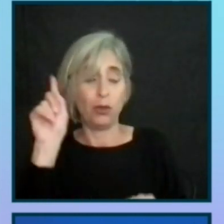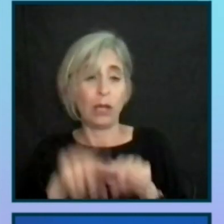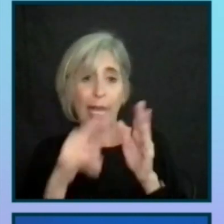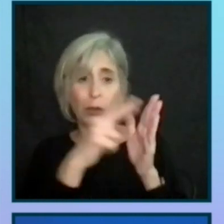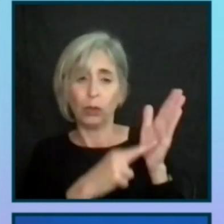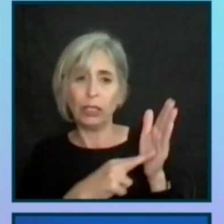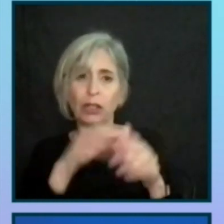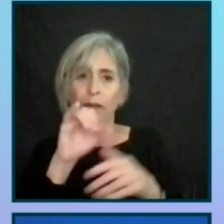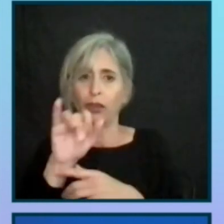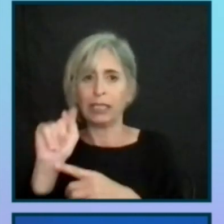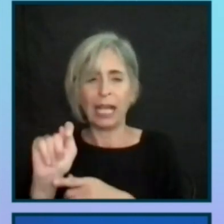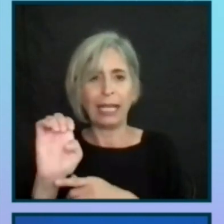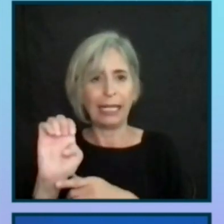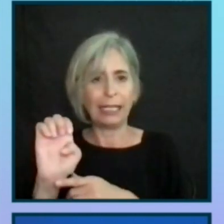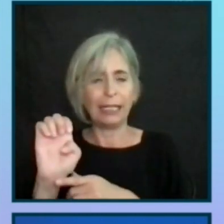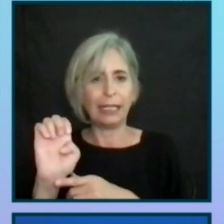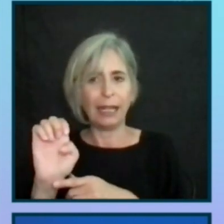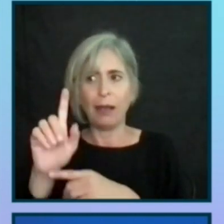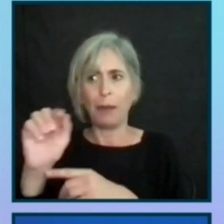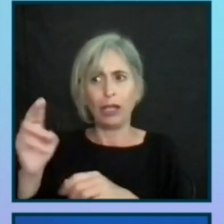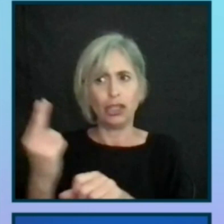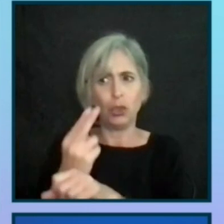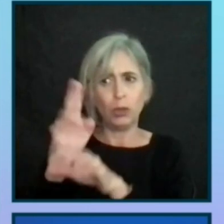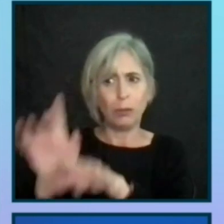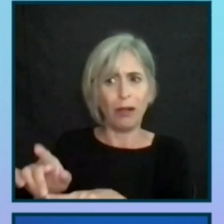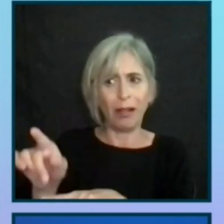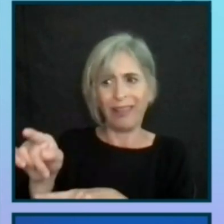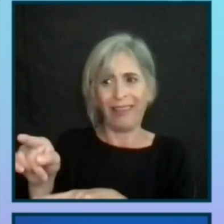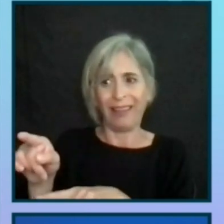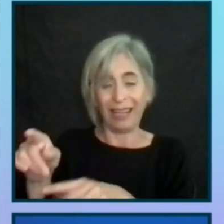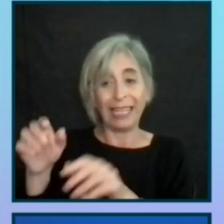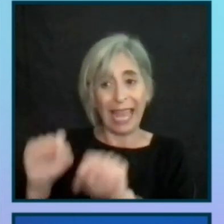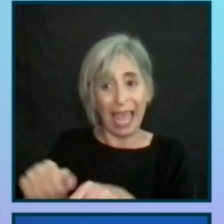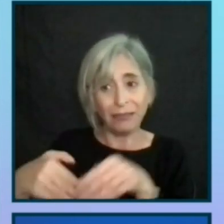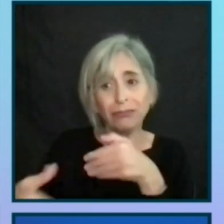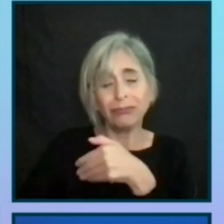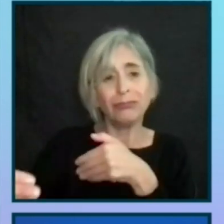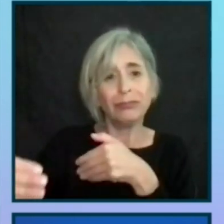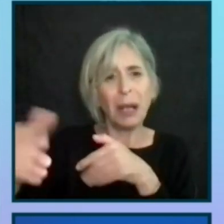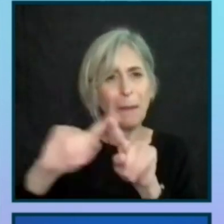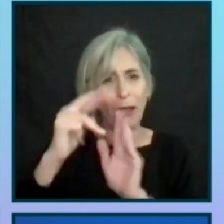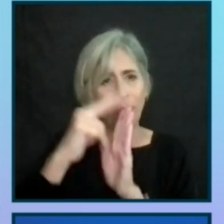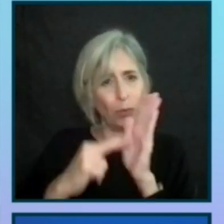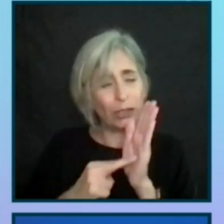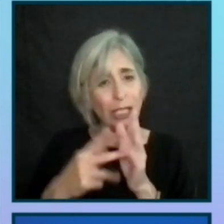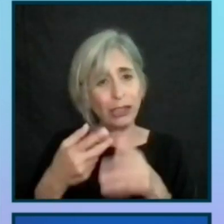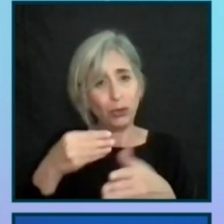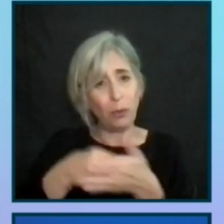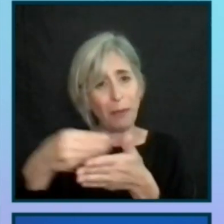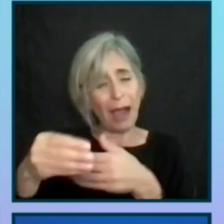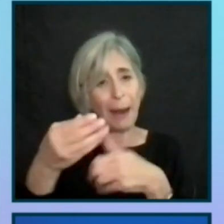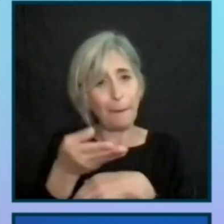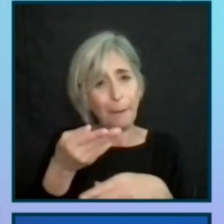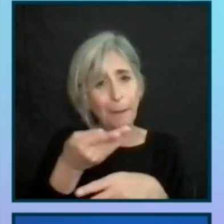but the rest of the site is usable, but you really have like a registration in order to buy a product or something like that,